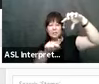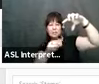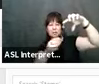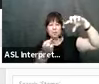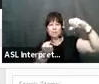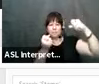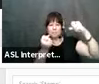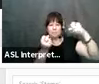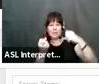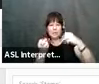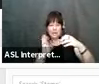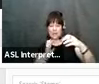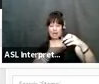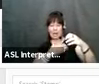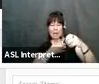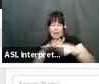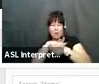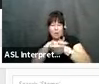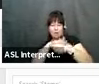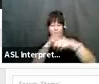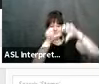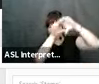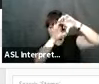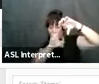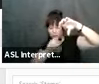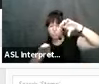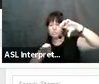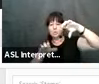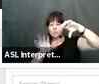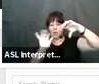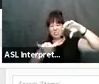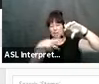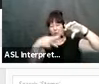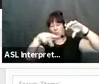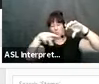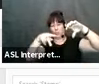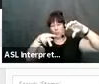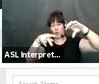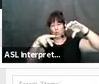in our area and down are in the purple. There are some notable exceptions.